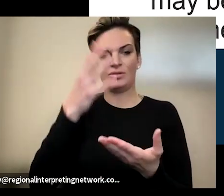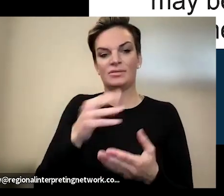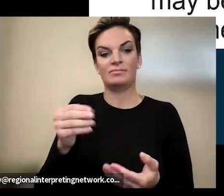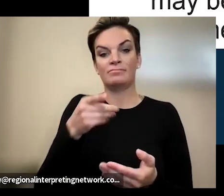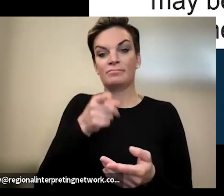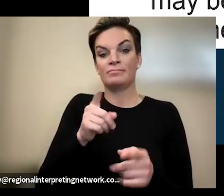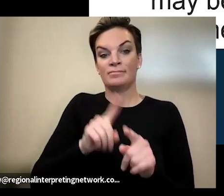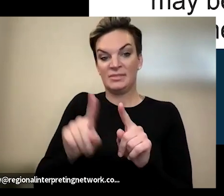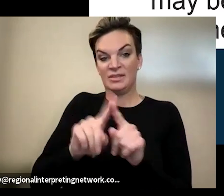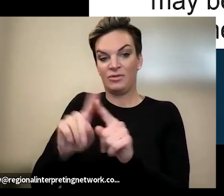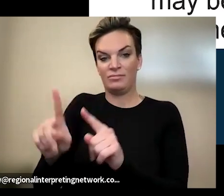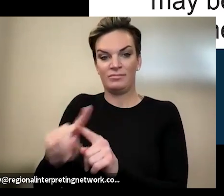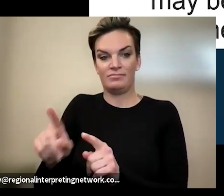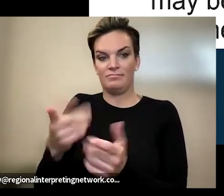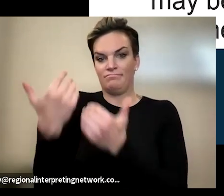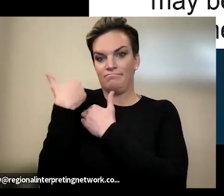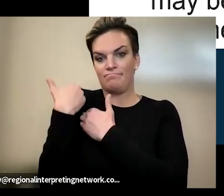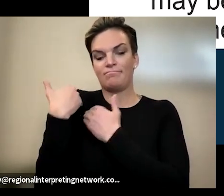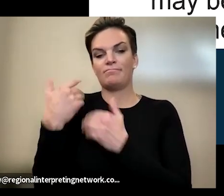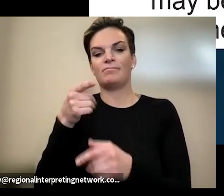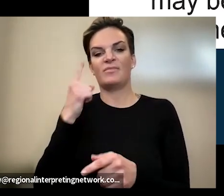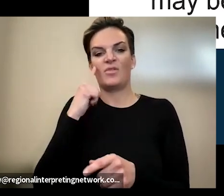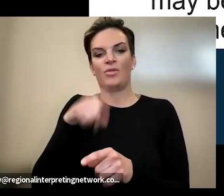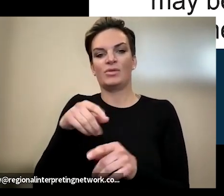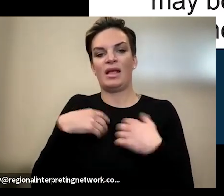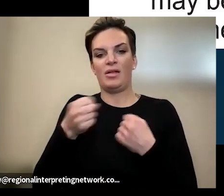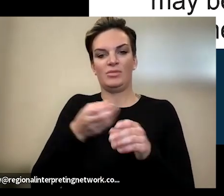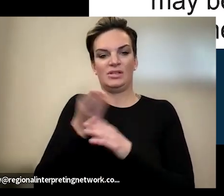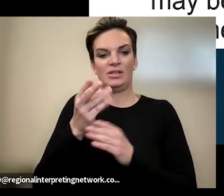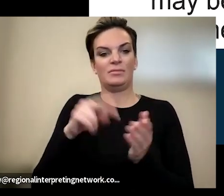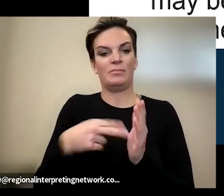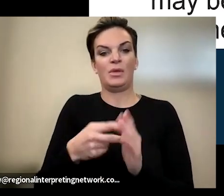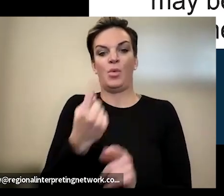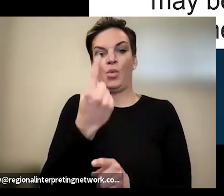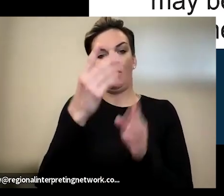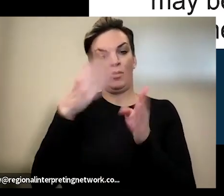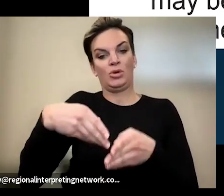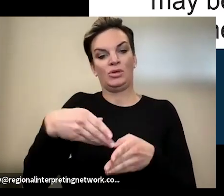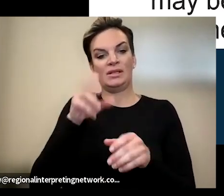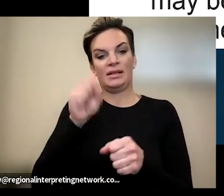Hence there may be no one person who is in in a position to make a judgment about a person as a